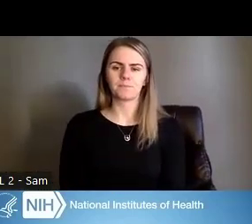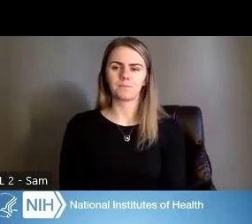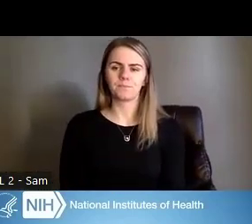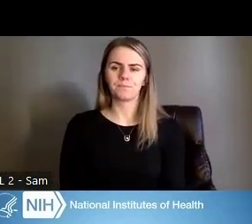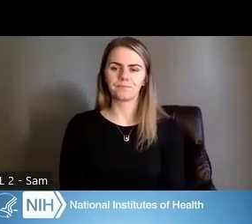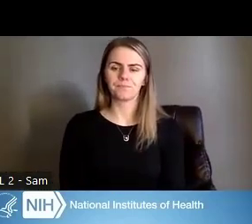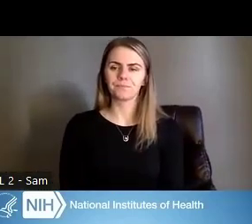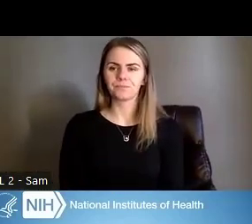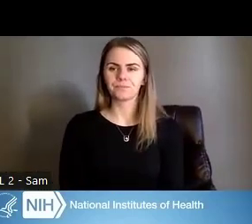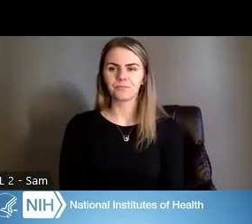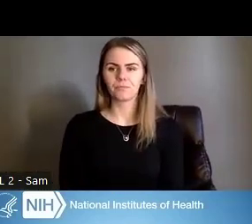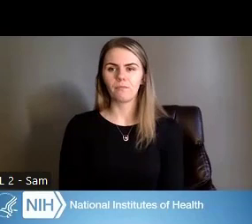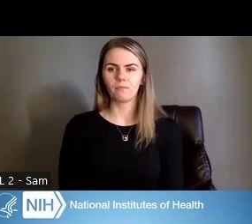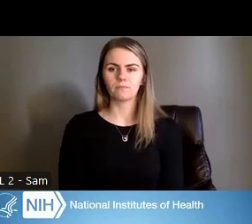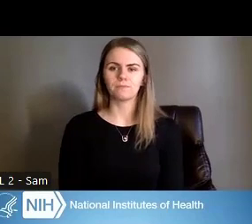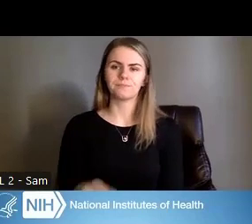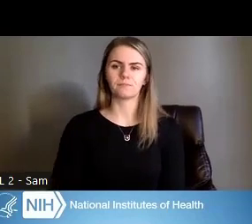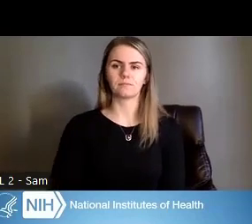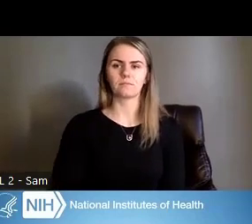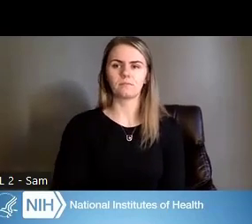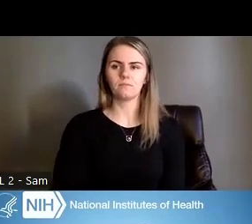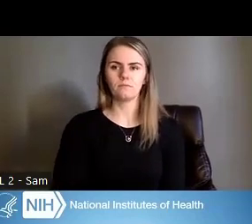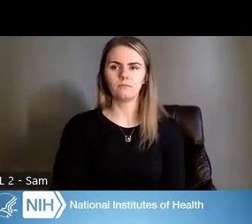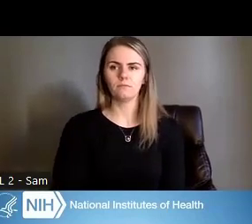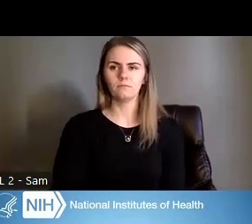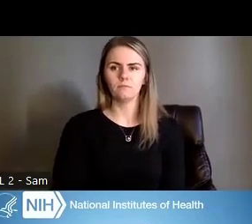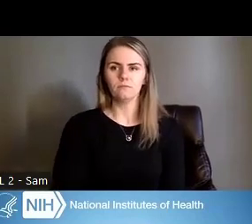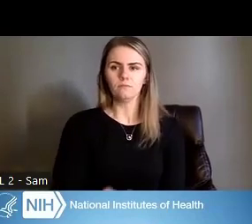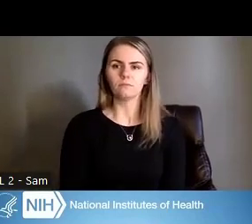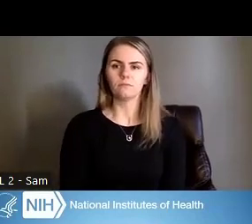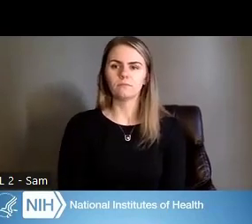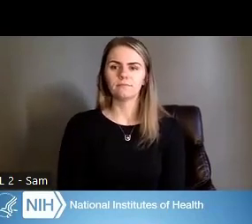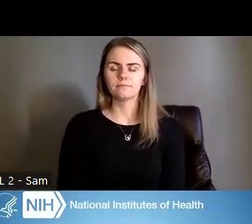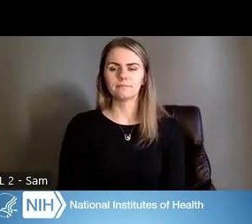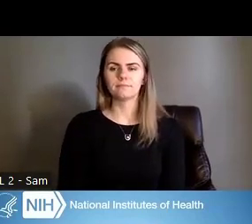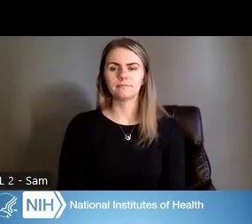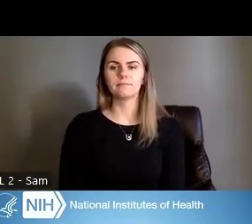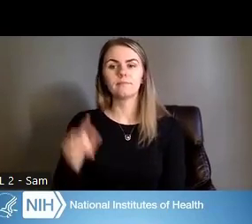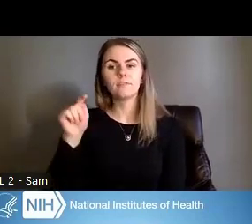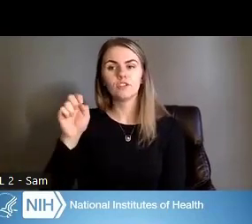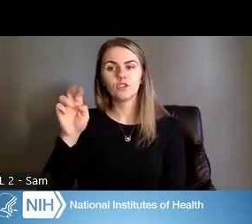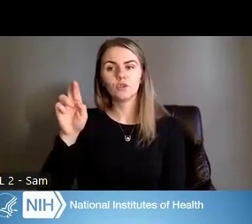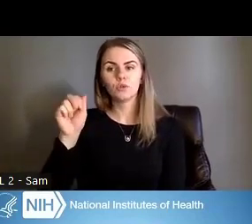Teraya Donaldson, PhD: Great. Thank you. I'm going to move on to the next question. Eduardo asked, "Could you please discuss